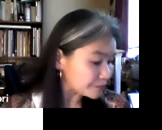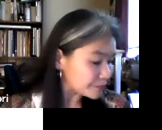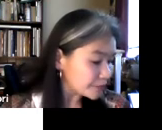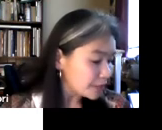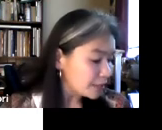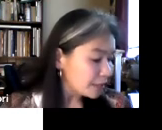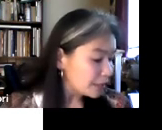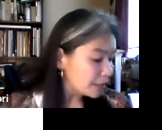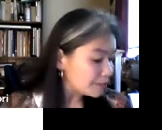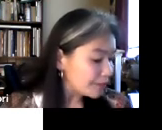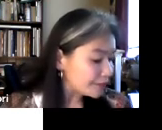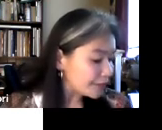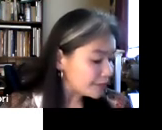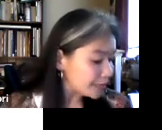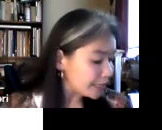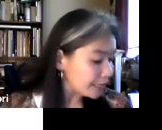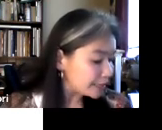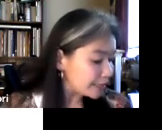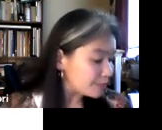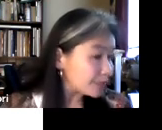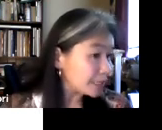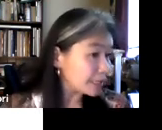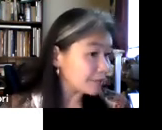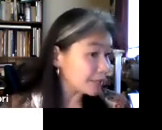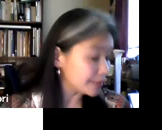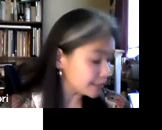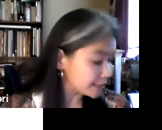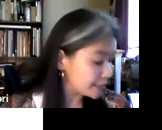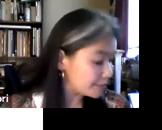grandpa. And my grandpa was the first one to come over. He came